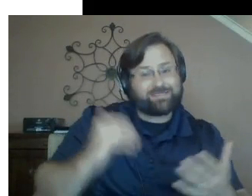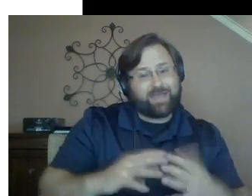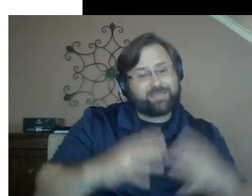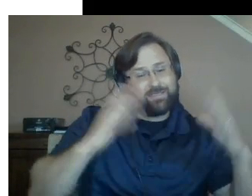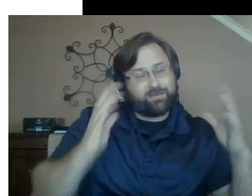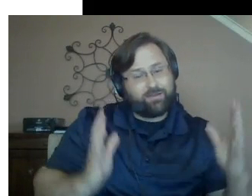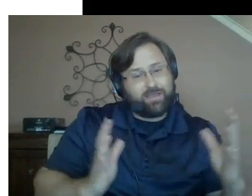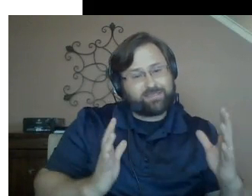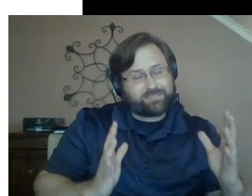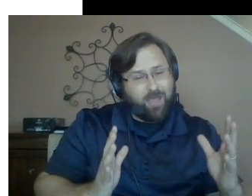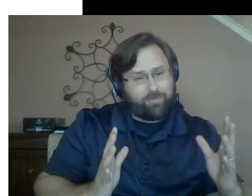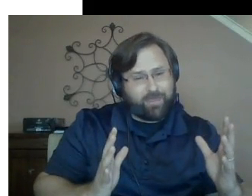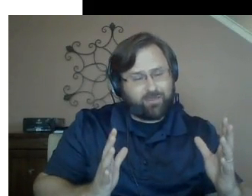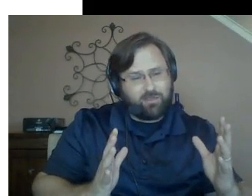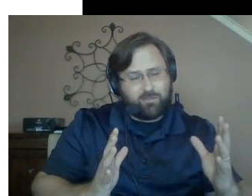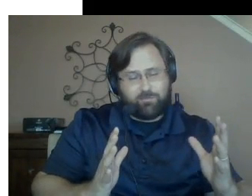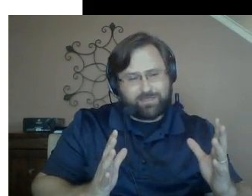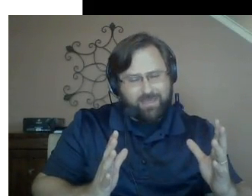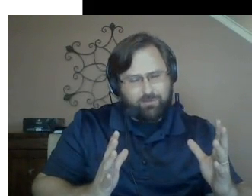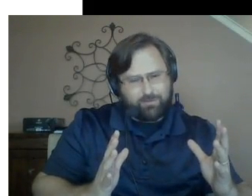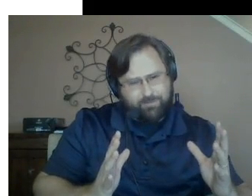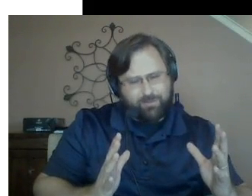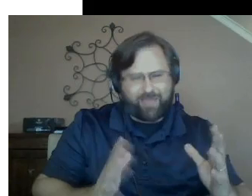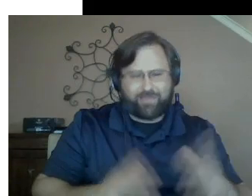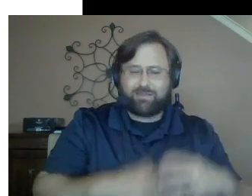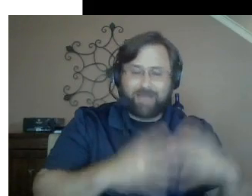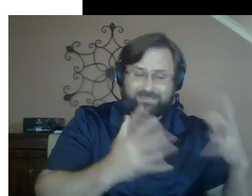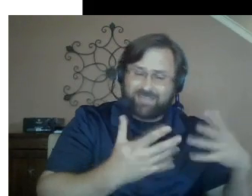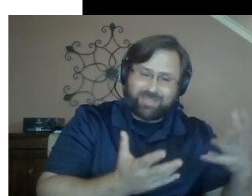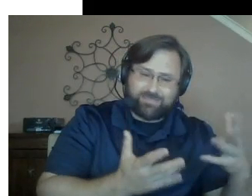night as the as the topic because that would imply that last night is